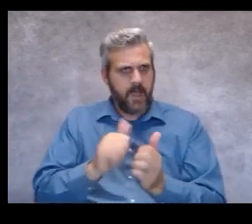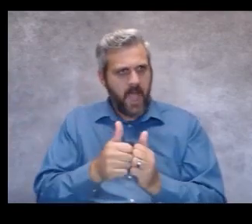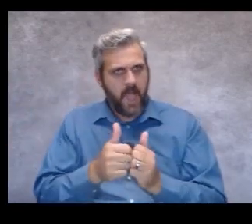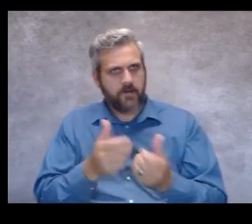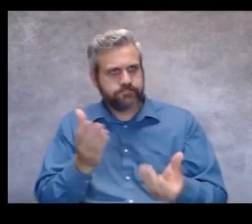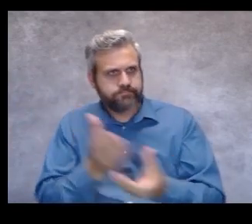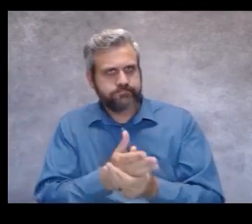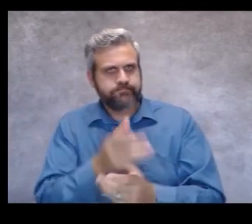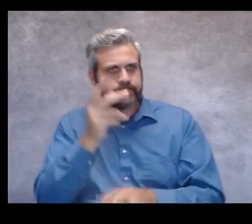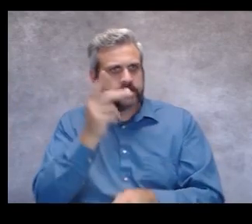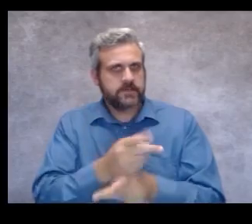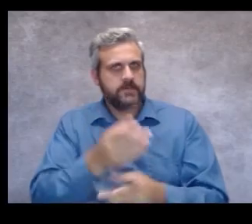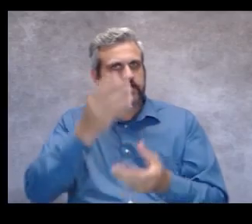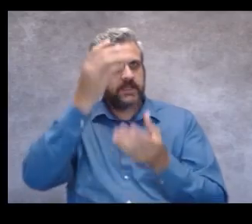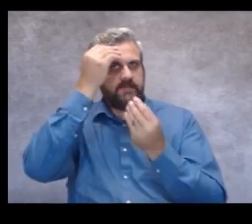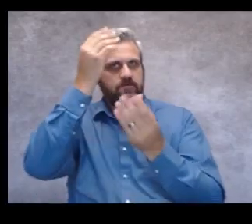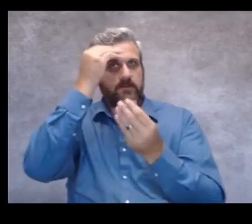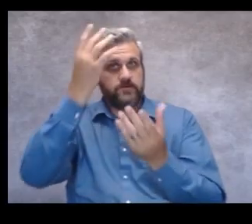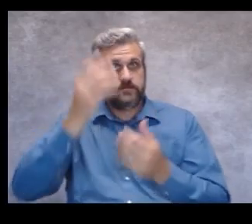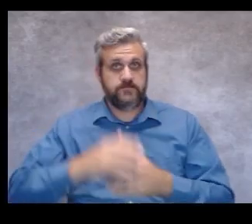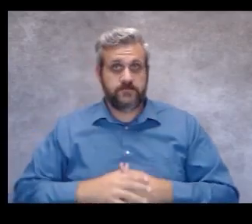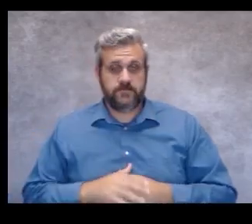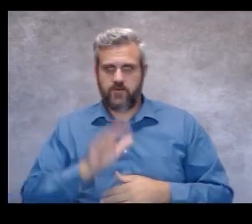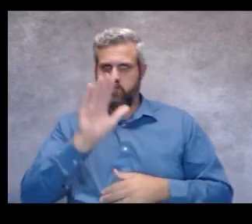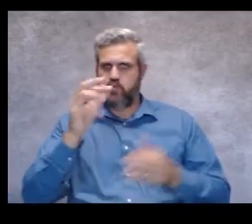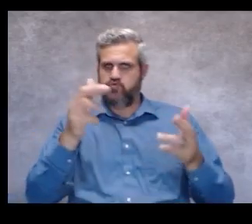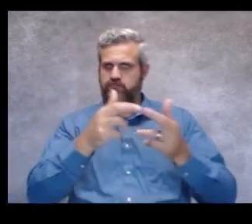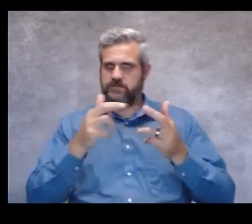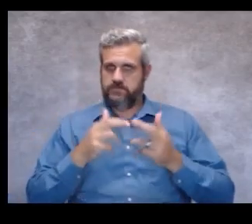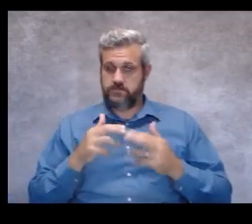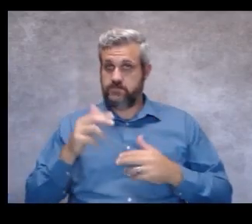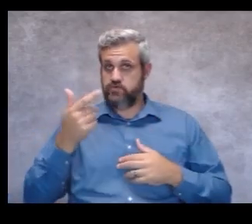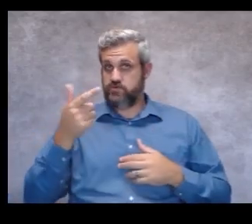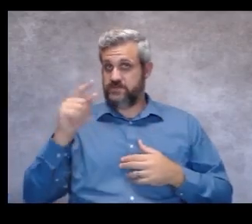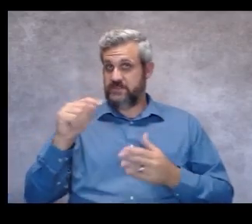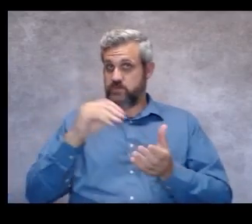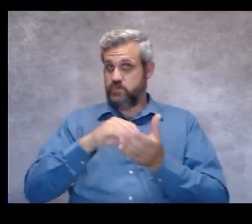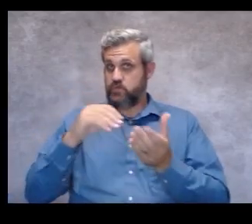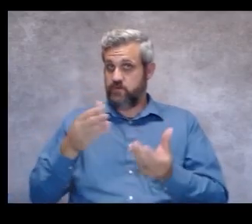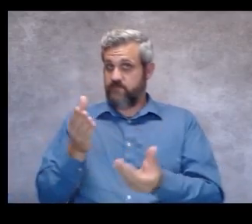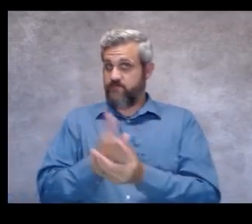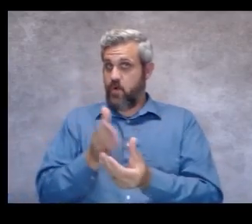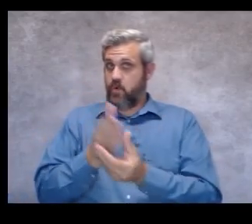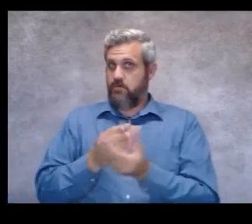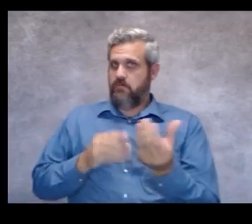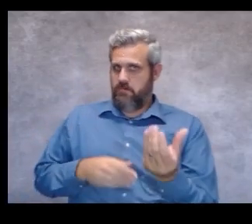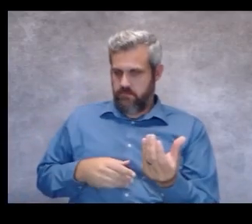information is filed in your region. In a GT student folder, please file